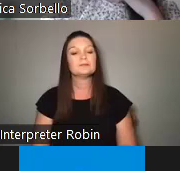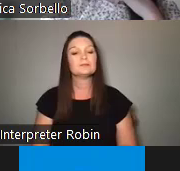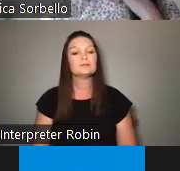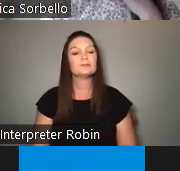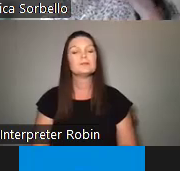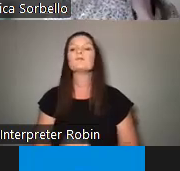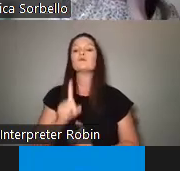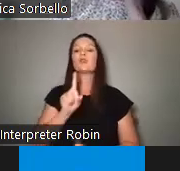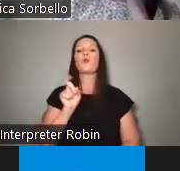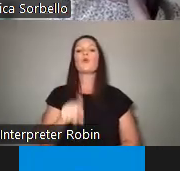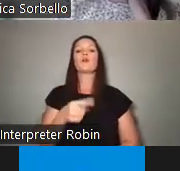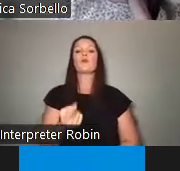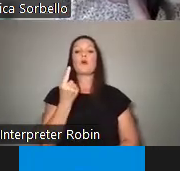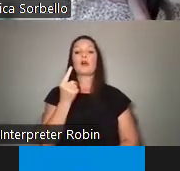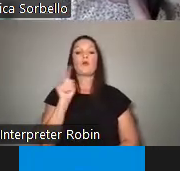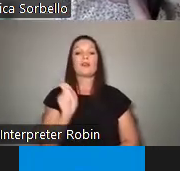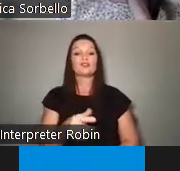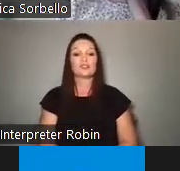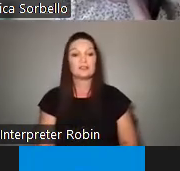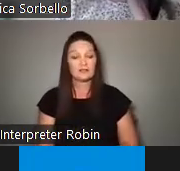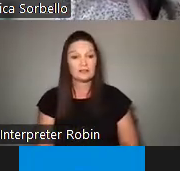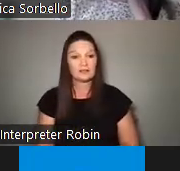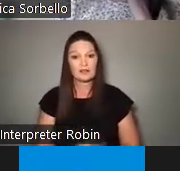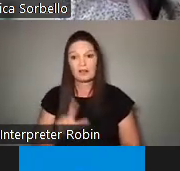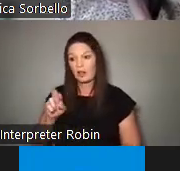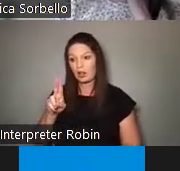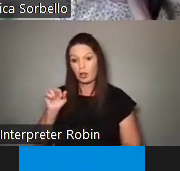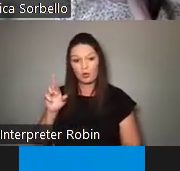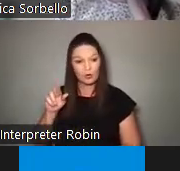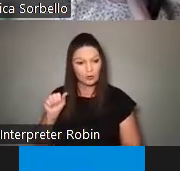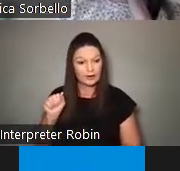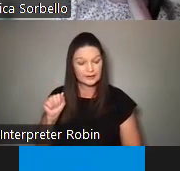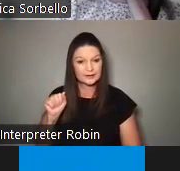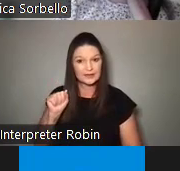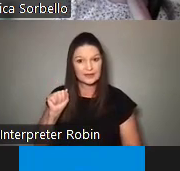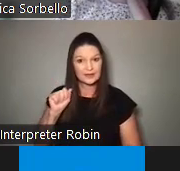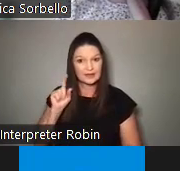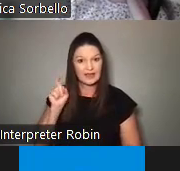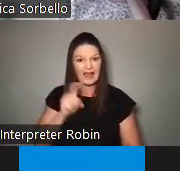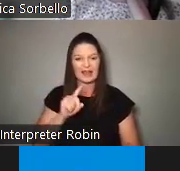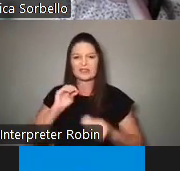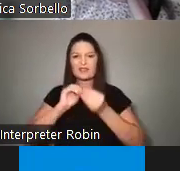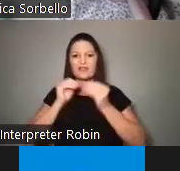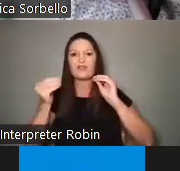asking for the number of total overdoses if that is just accidental overdoses only or does that include those that